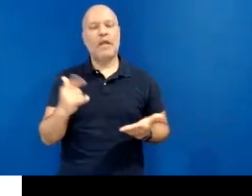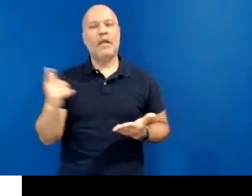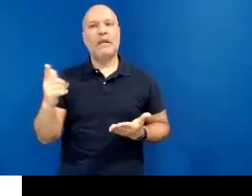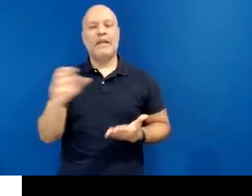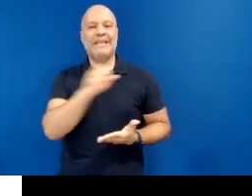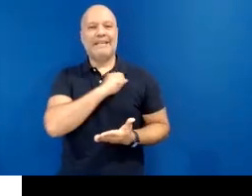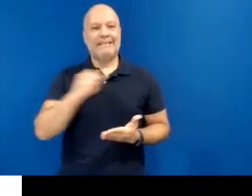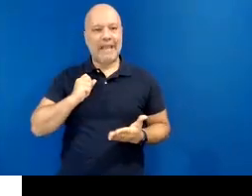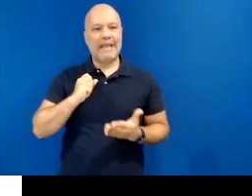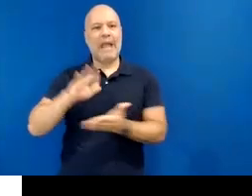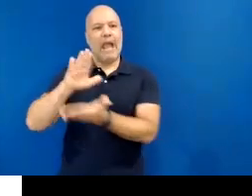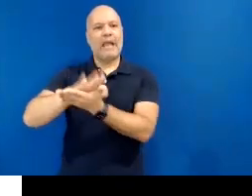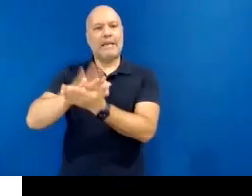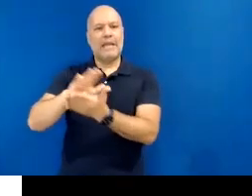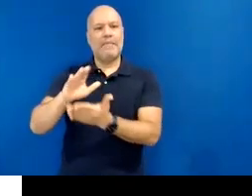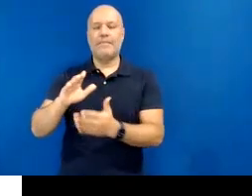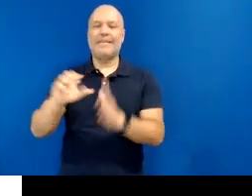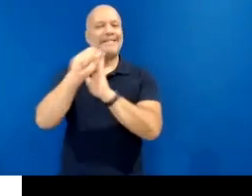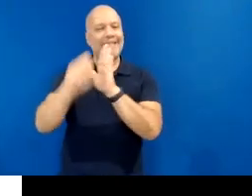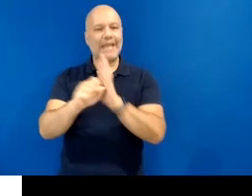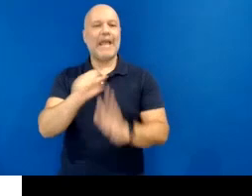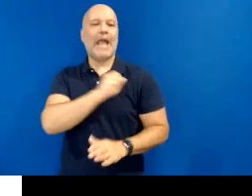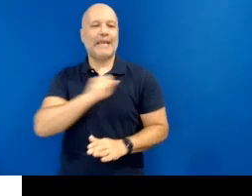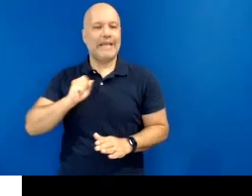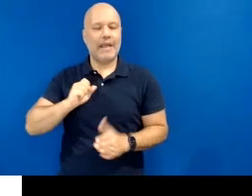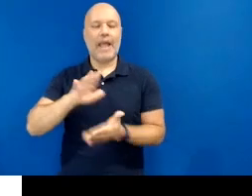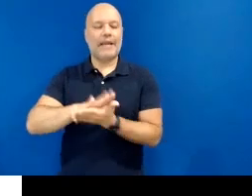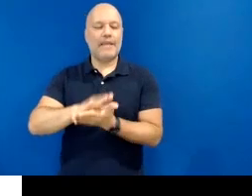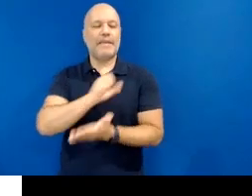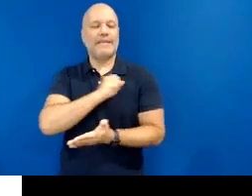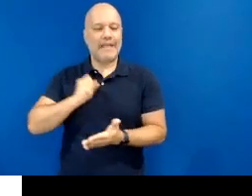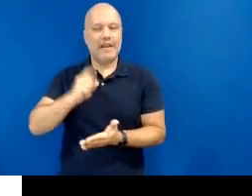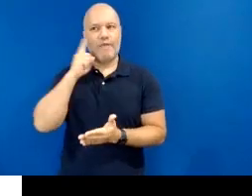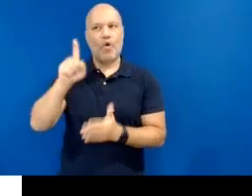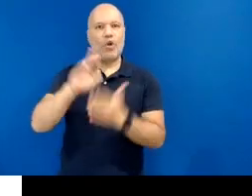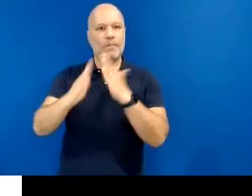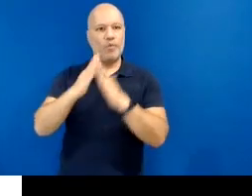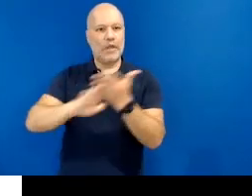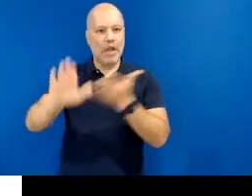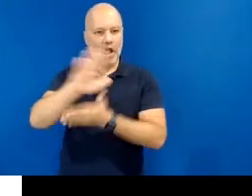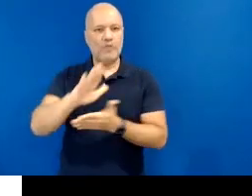academic center for the Community Colleges wanted to come up with an auditing process,